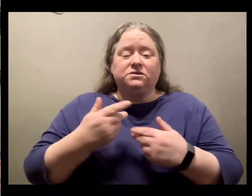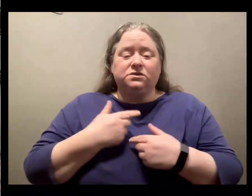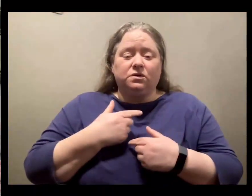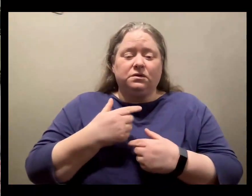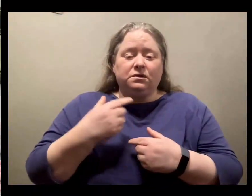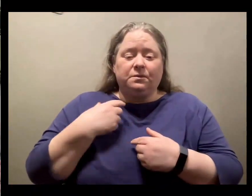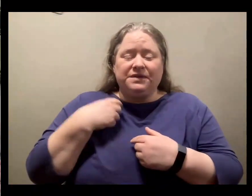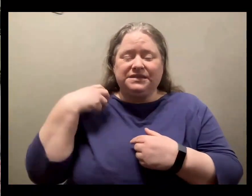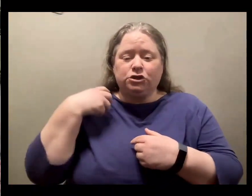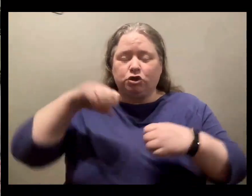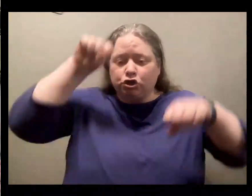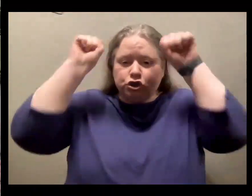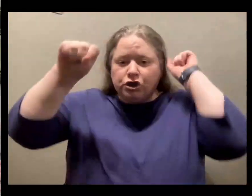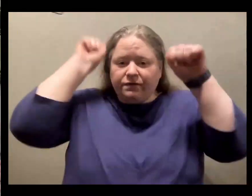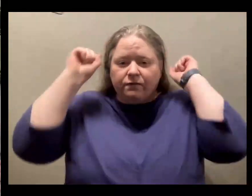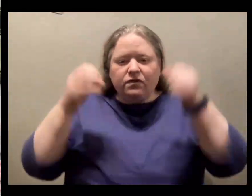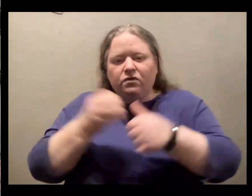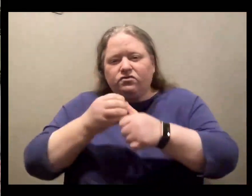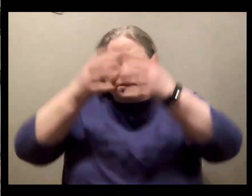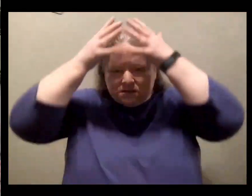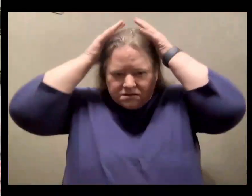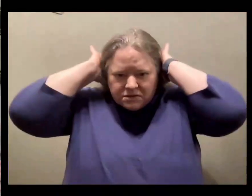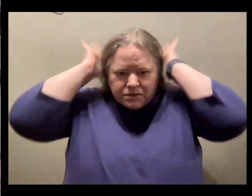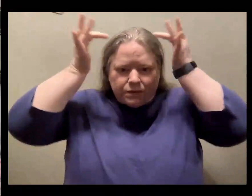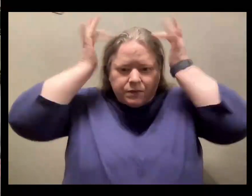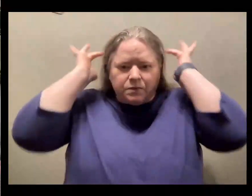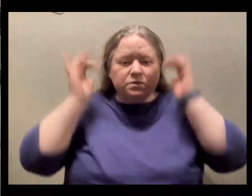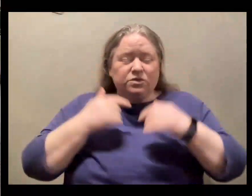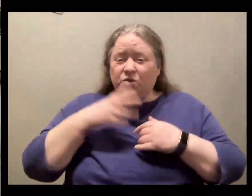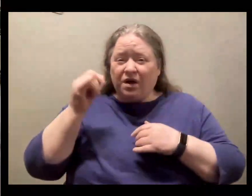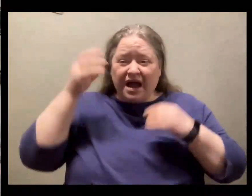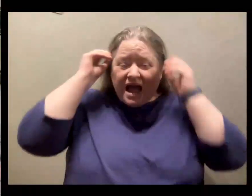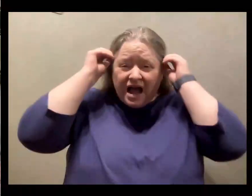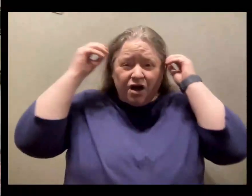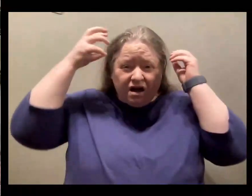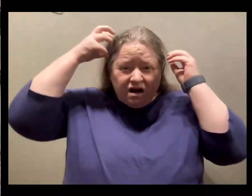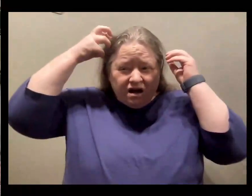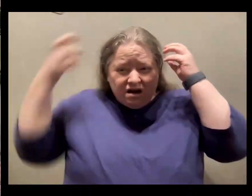so I just got my sister to shave off the rest of it, because it was just coming out in clumps.